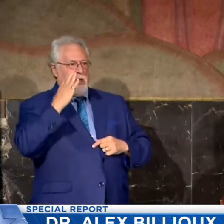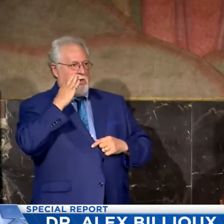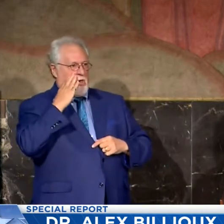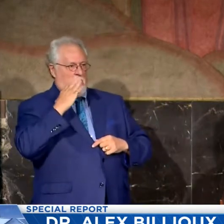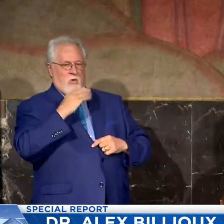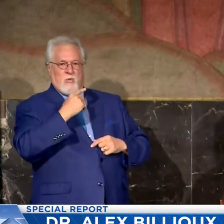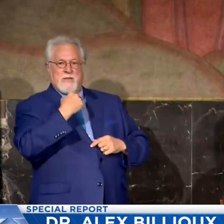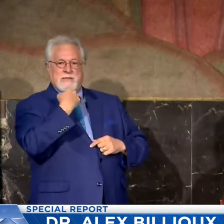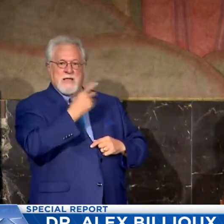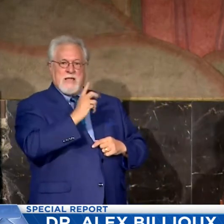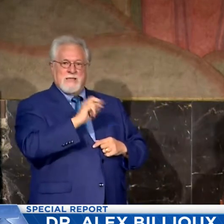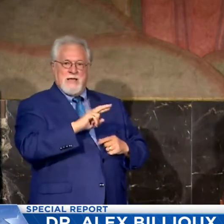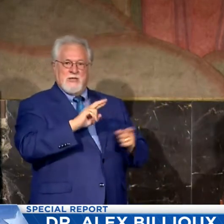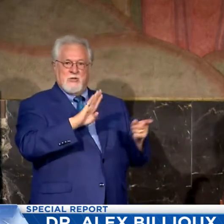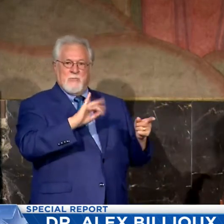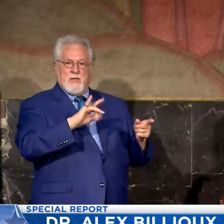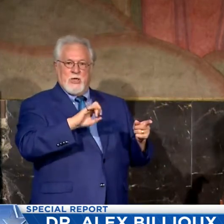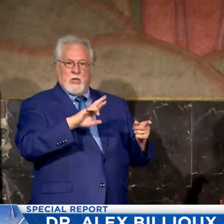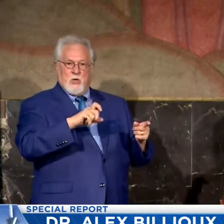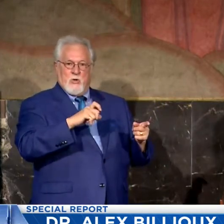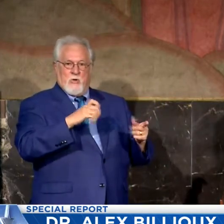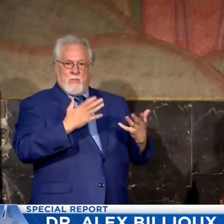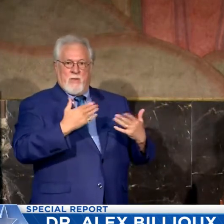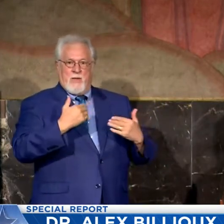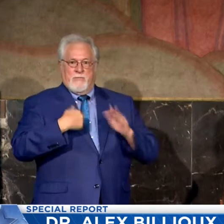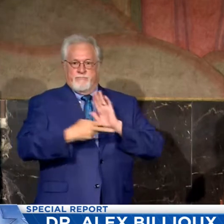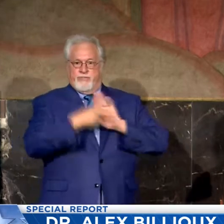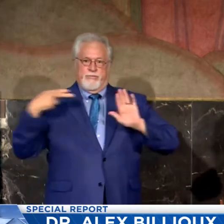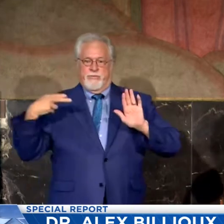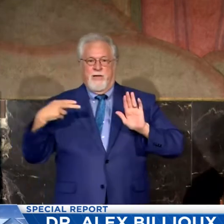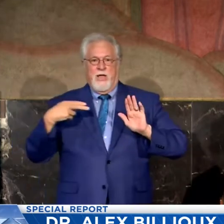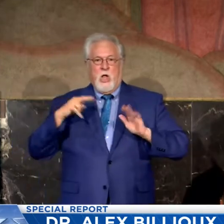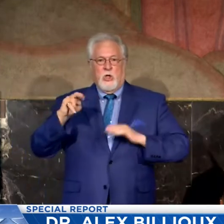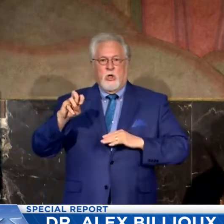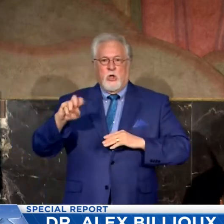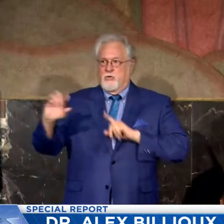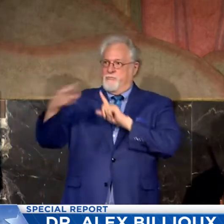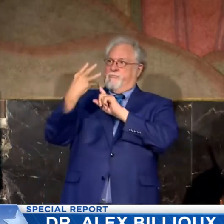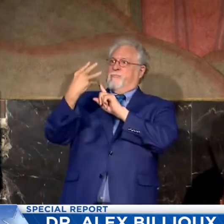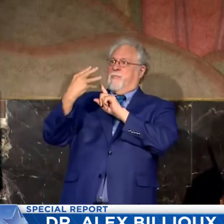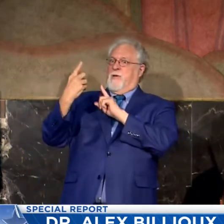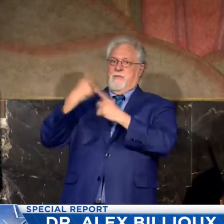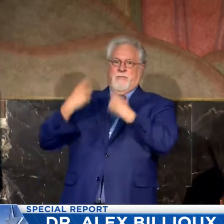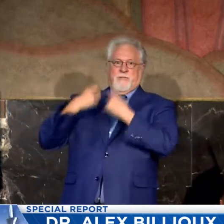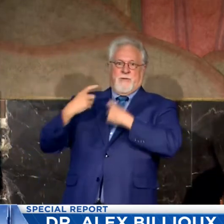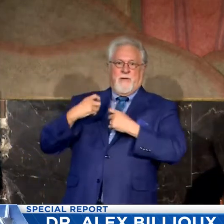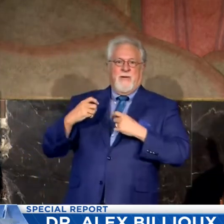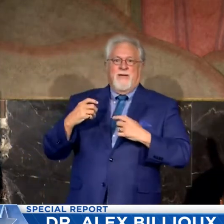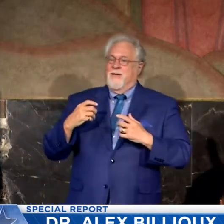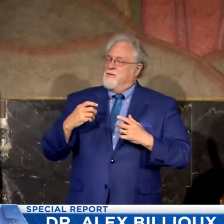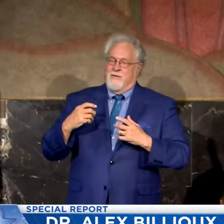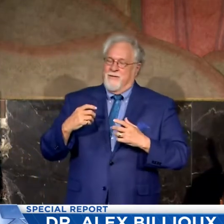FIND OUT WHO IS AT RISK AND THE CHALLENGE WITH GETTING TOO MANY DETAILS IS WE DISSUADE PEOPLE FROM COMING FORWARD.